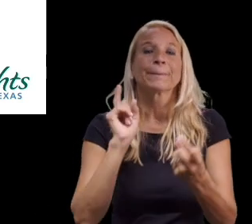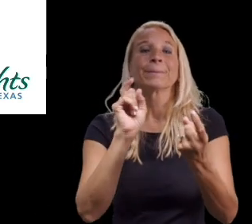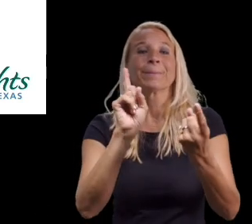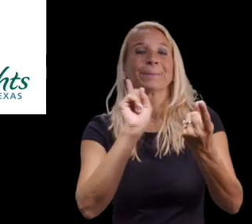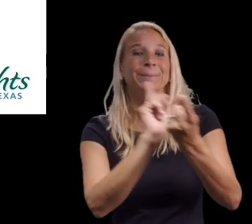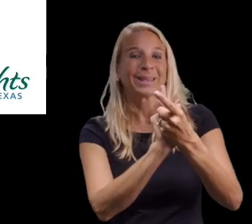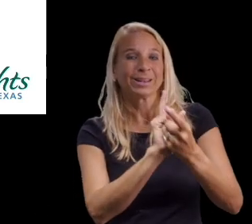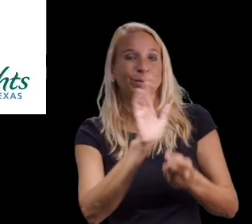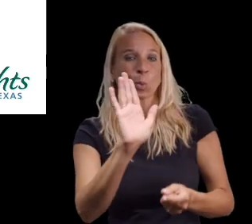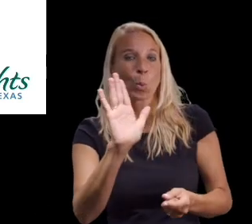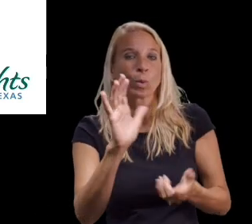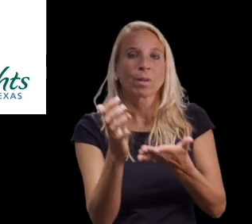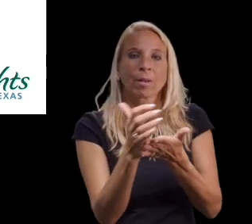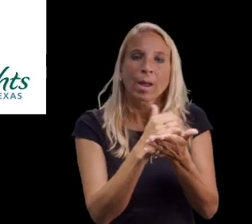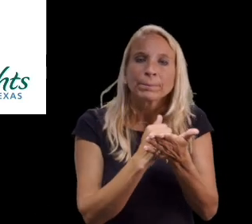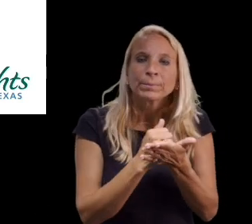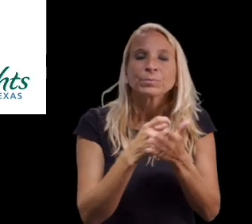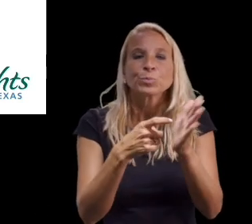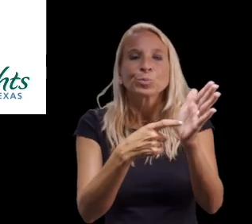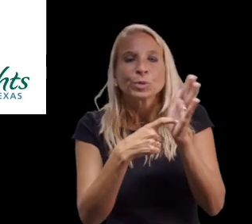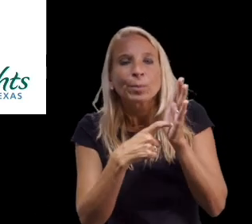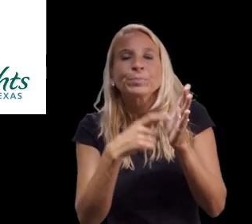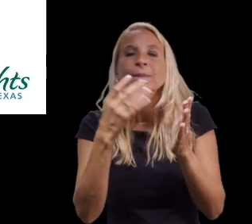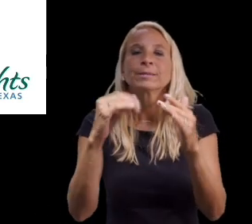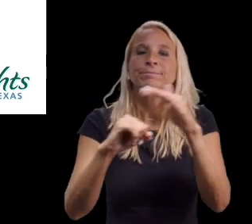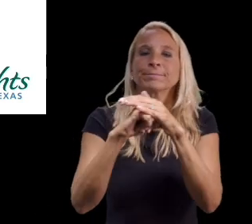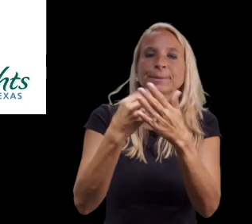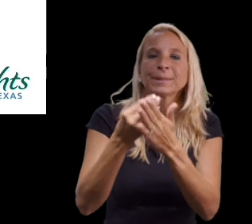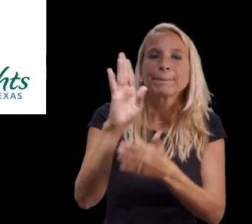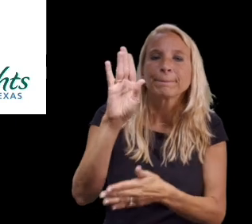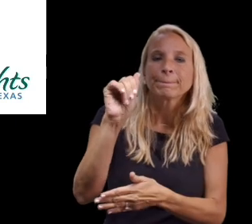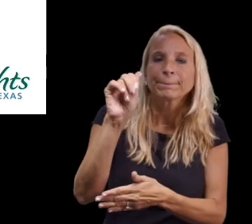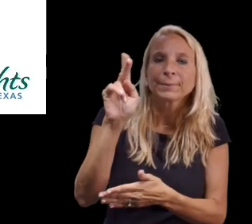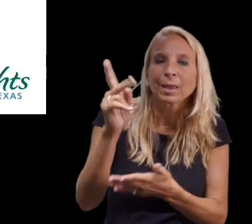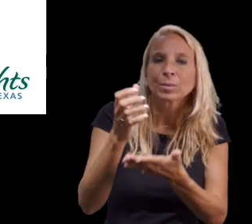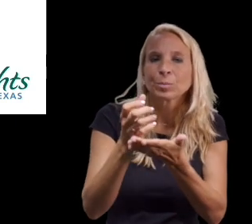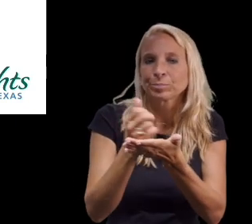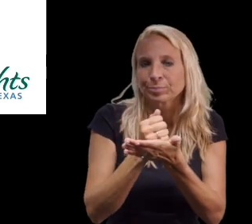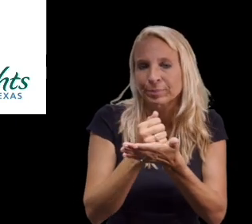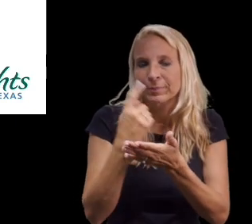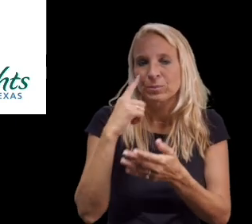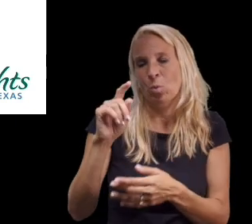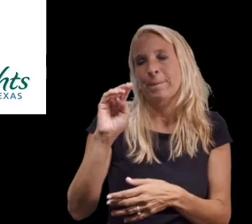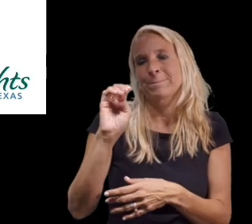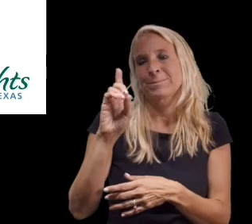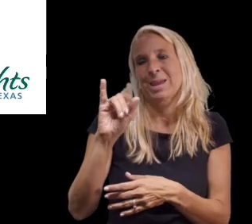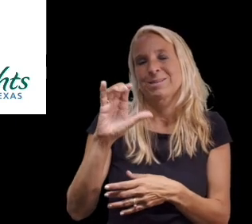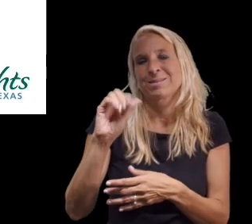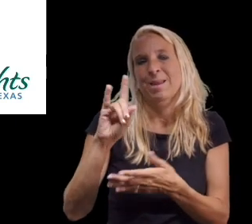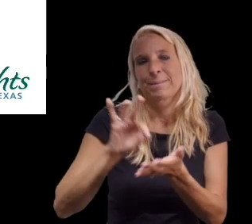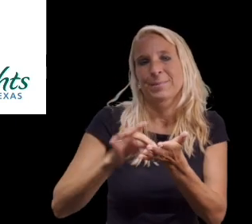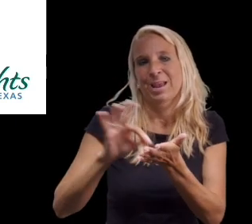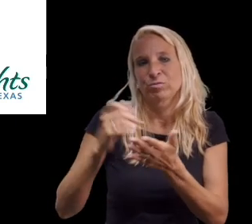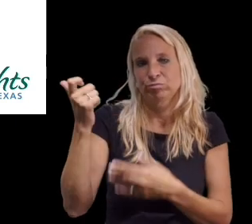or meet the income and resource requirements for Medicaid benefits in a nursing home.